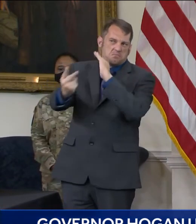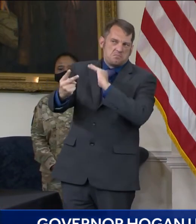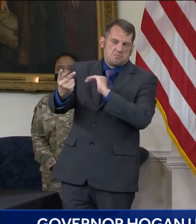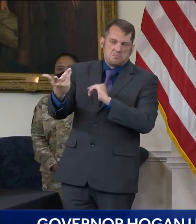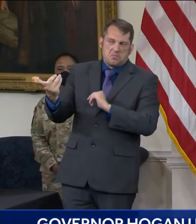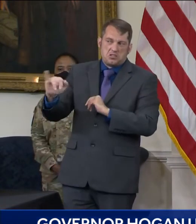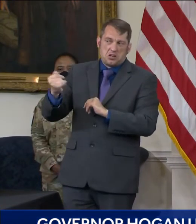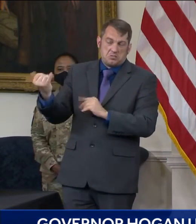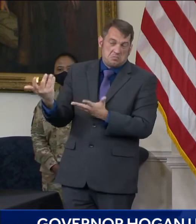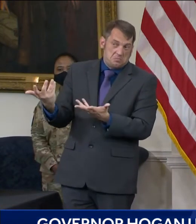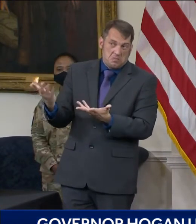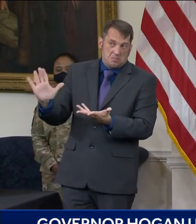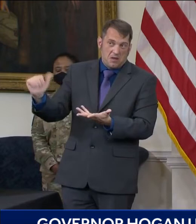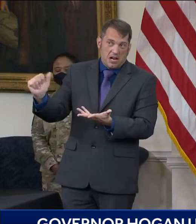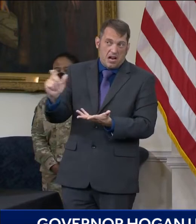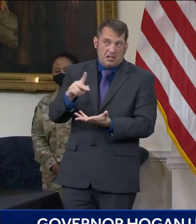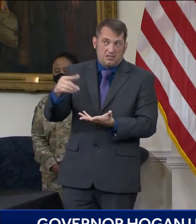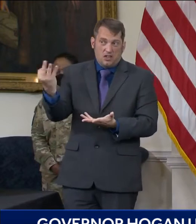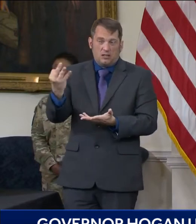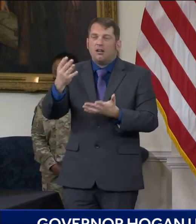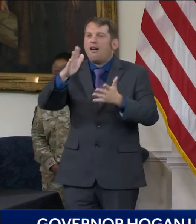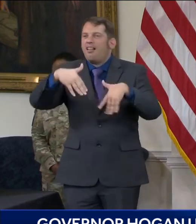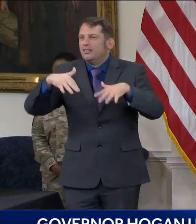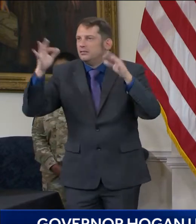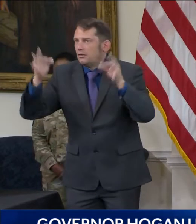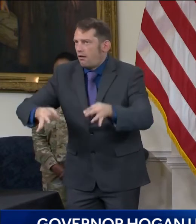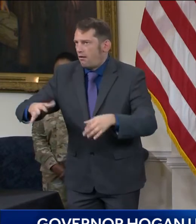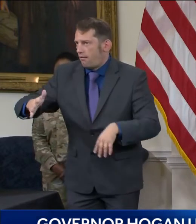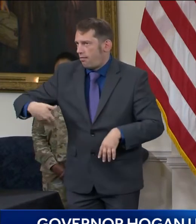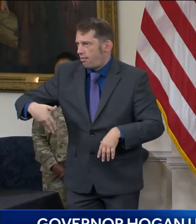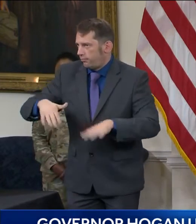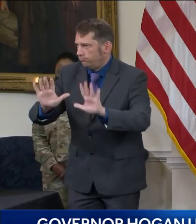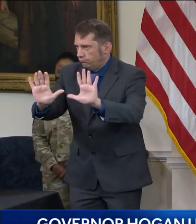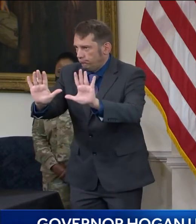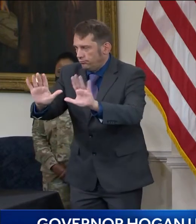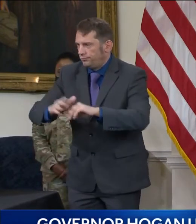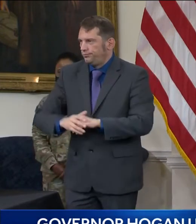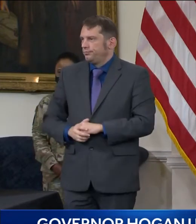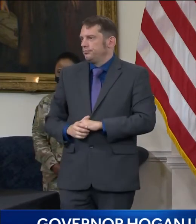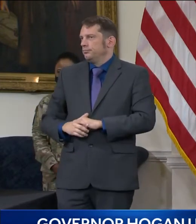THEY ARE TELLING US THEY EXPECT J&J MAY BE BACK AVAILABLE AS EARLY AS FRIDAY.